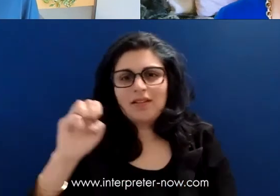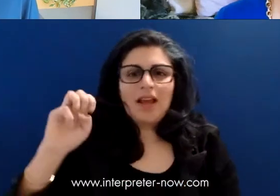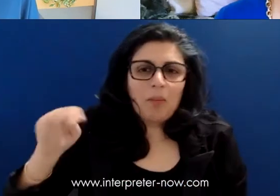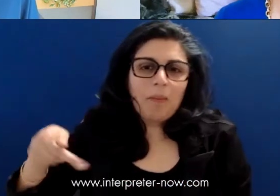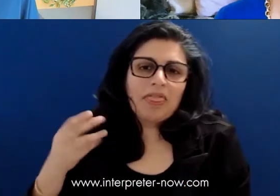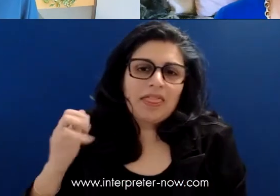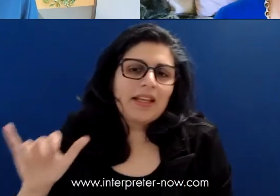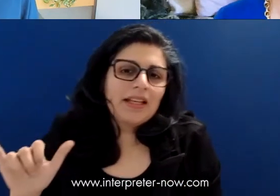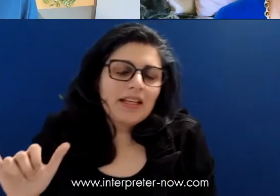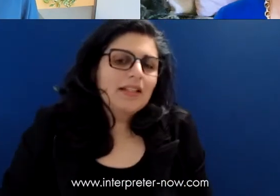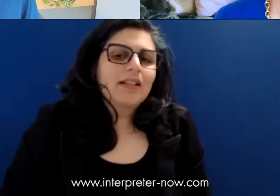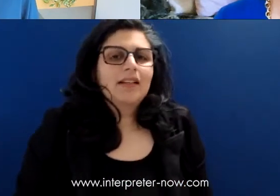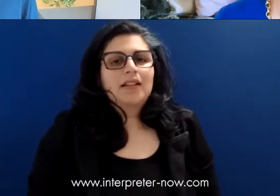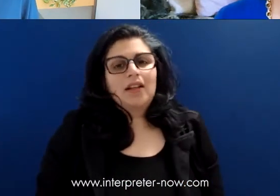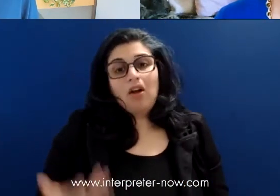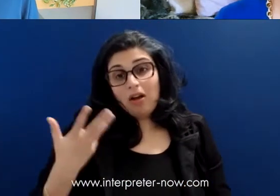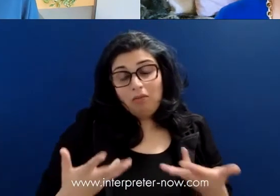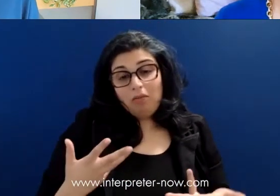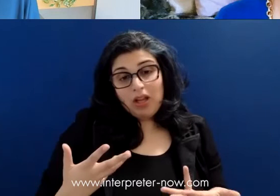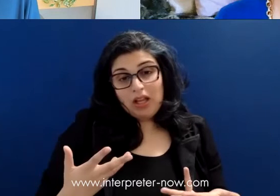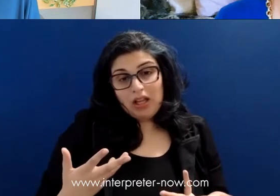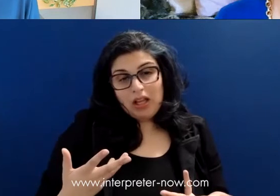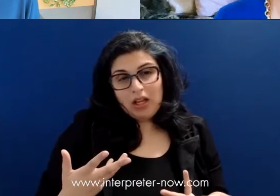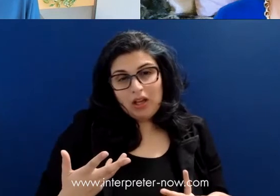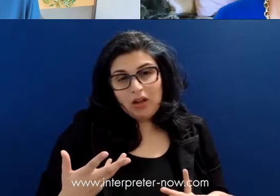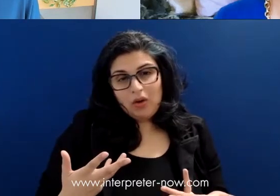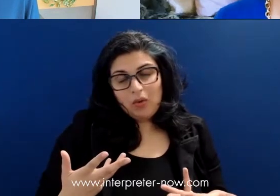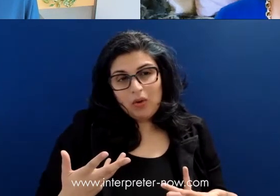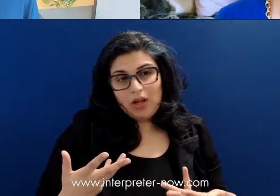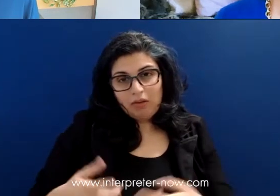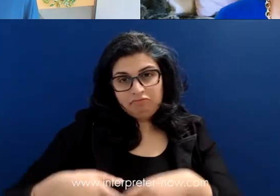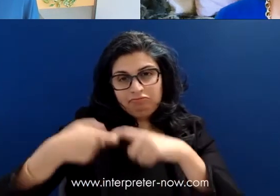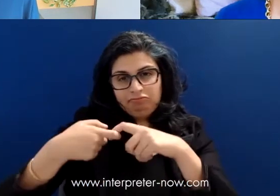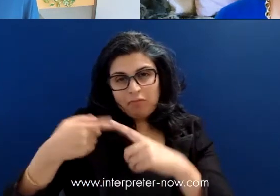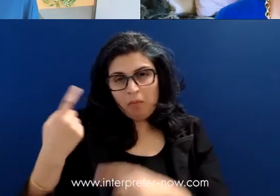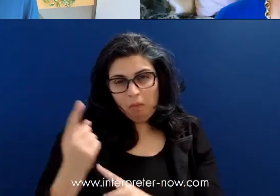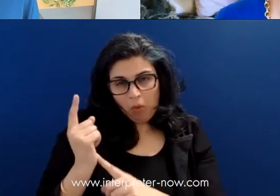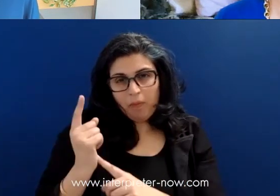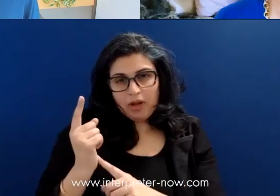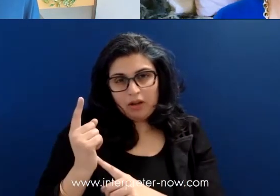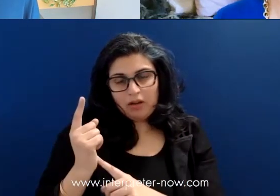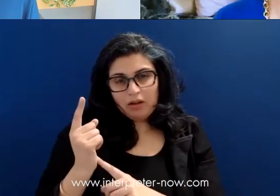So maybe we stop here and we take a moment to define empathy.